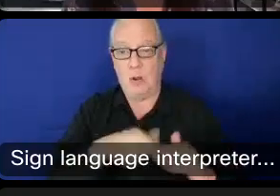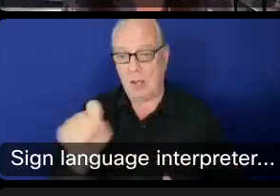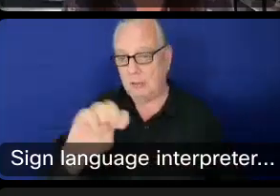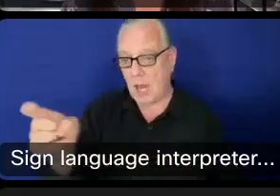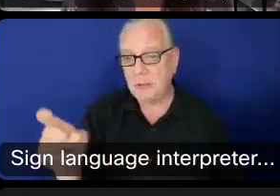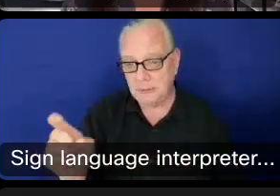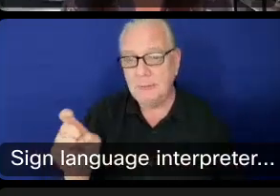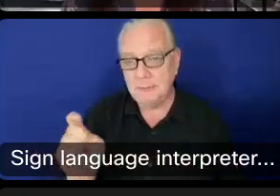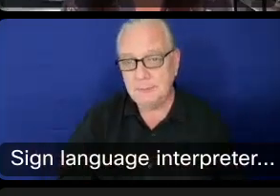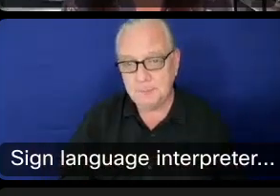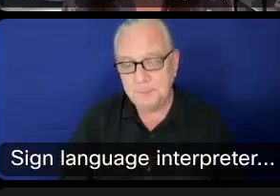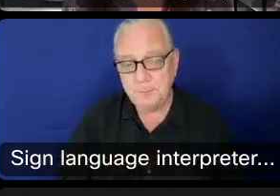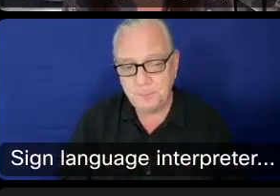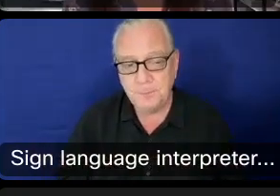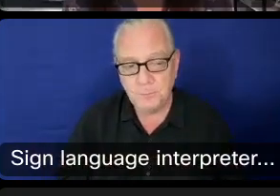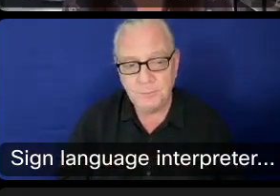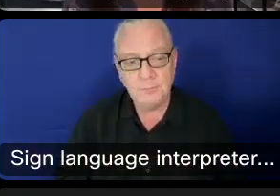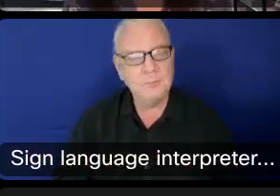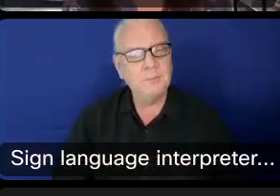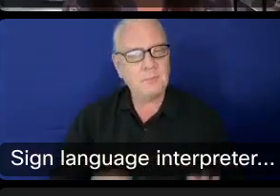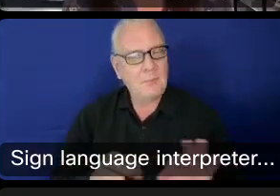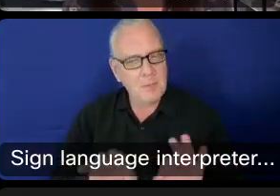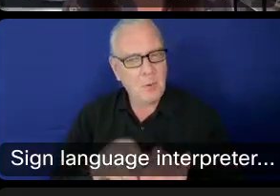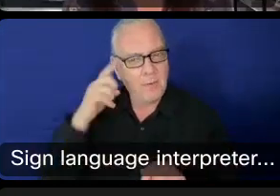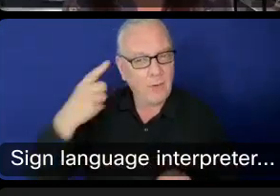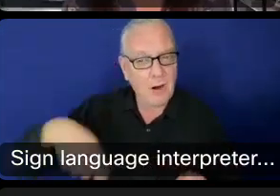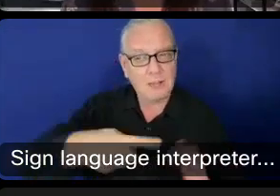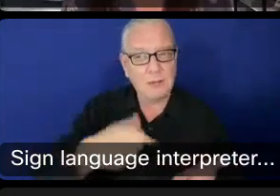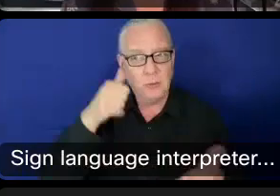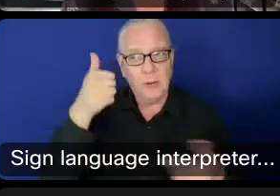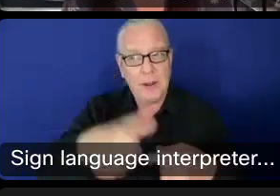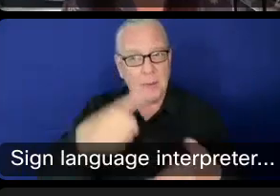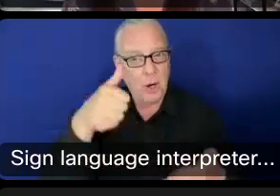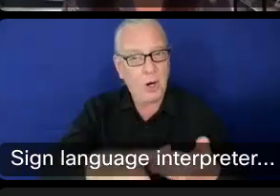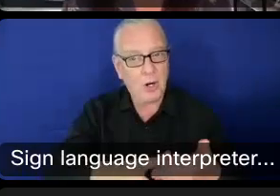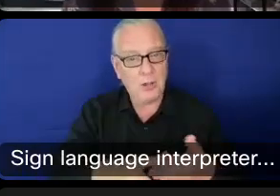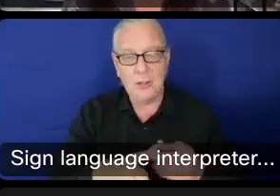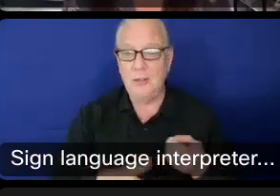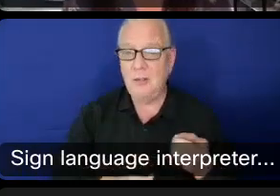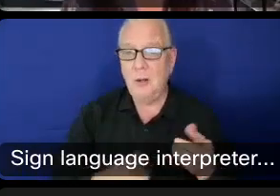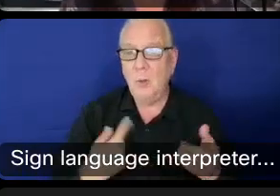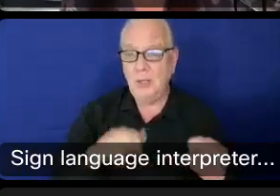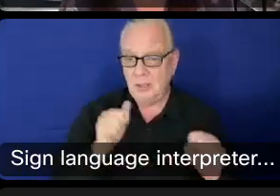But one of the things that I think is important to remember is that, that this doesn't have to happen. That we should be